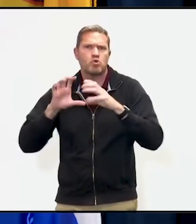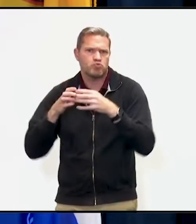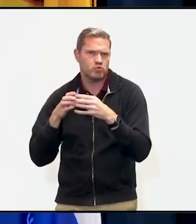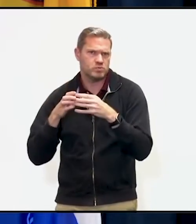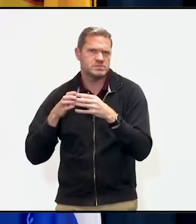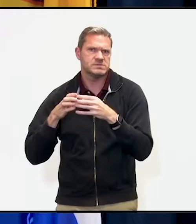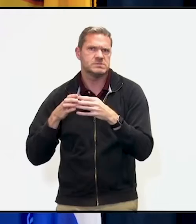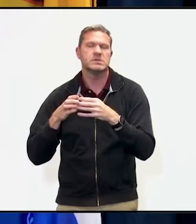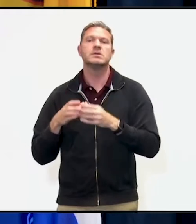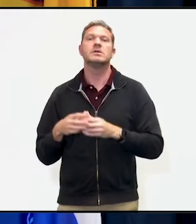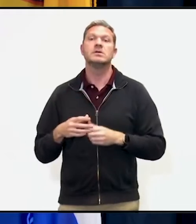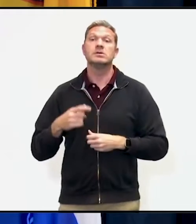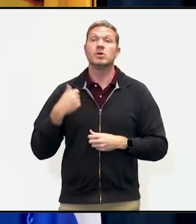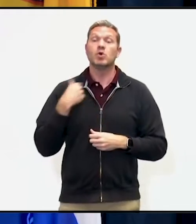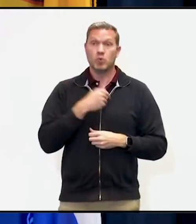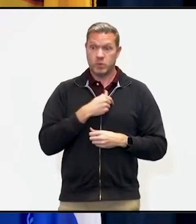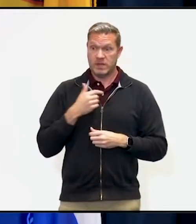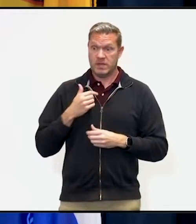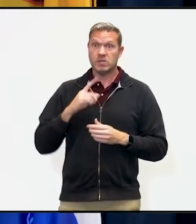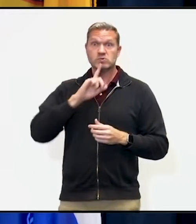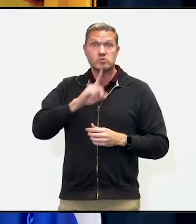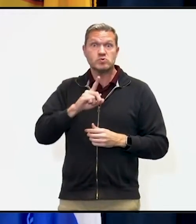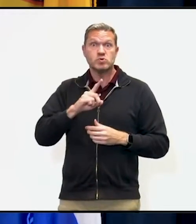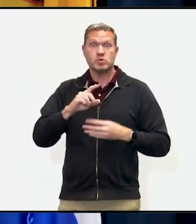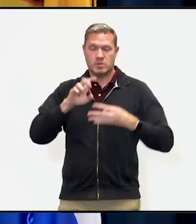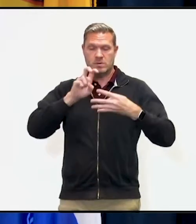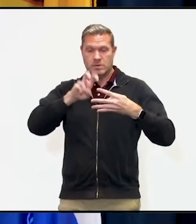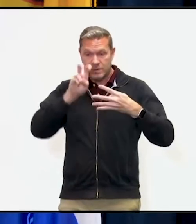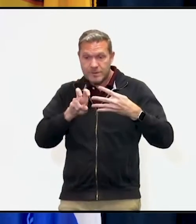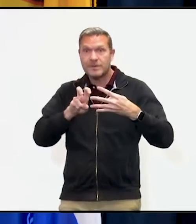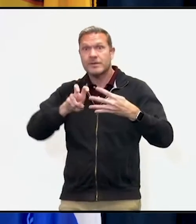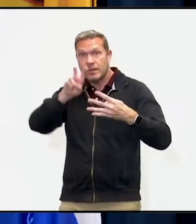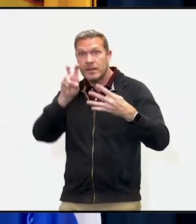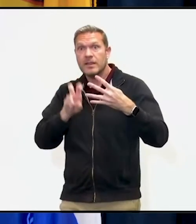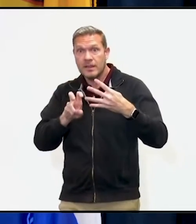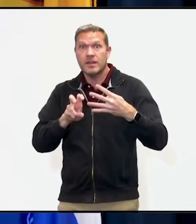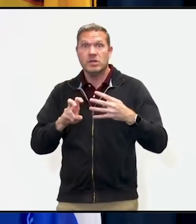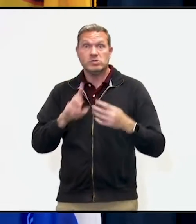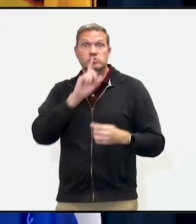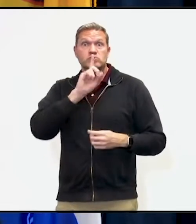And so we're making this progress we all know but please remember that the pandemic is not over.